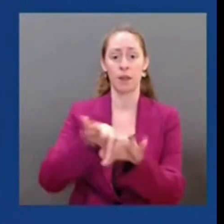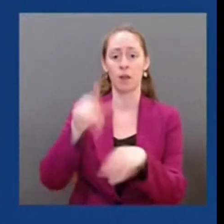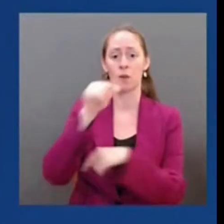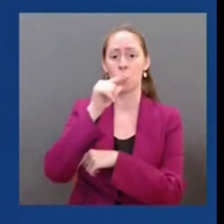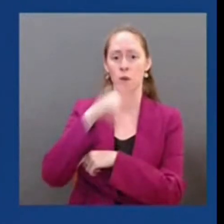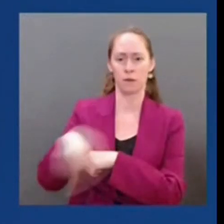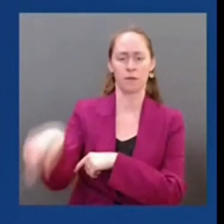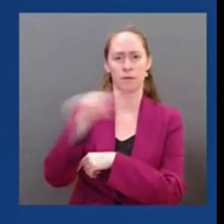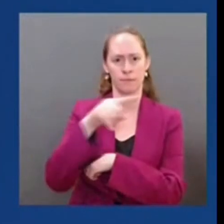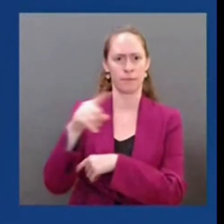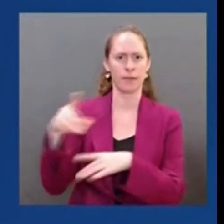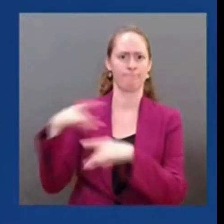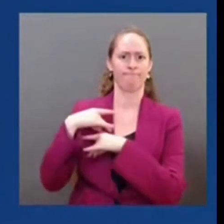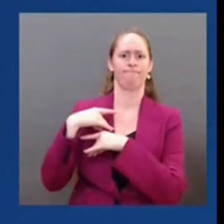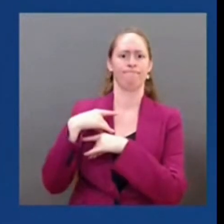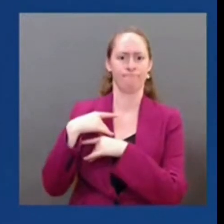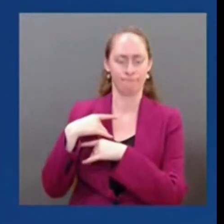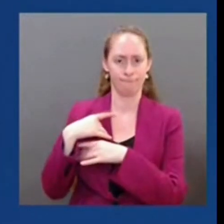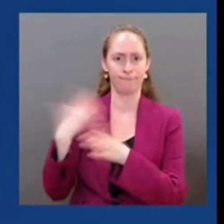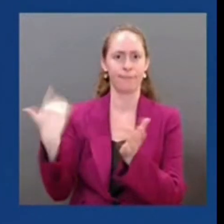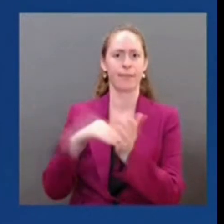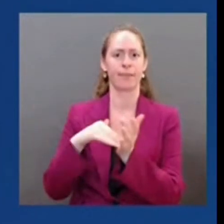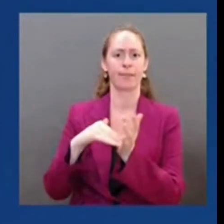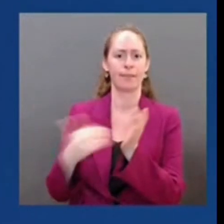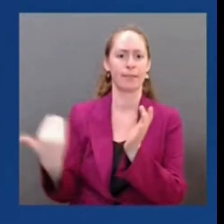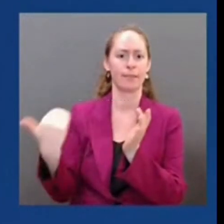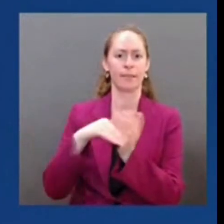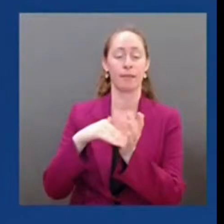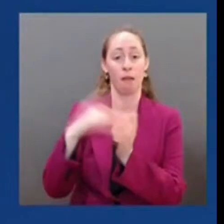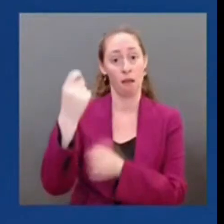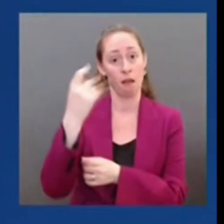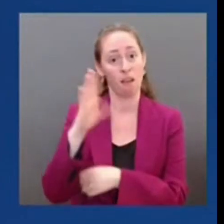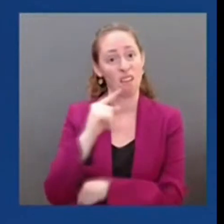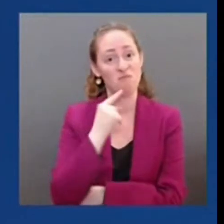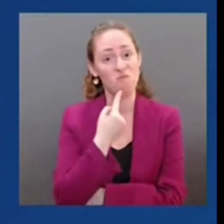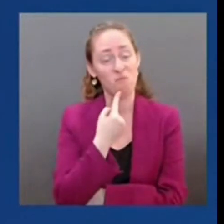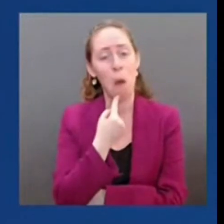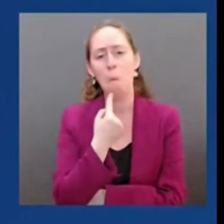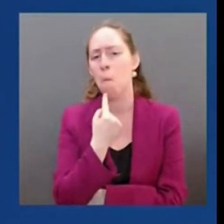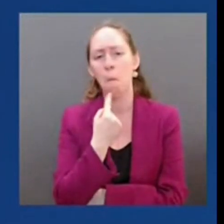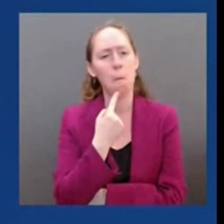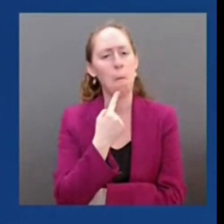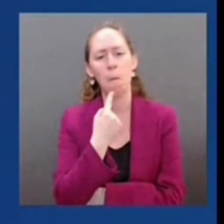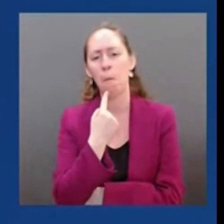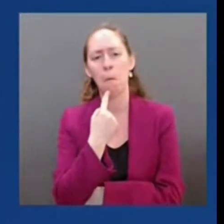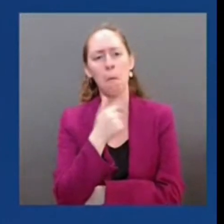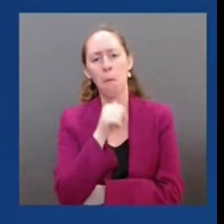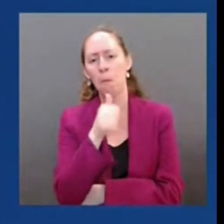THE PEOPLE WHO HAVE THE REBOUND ARE NOT GETTING PARTICULARLY SICK OR NOT ENDING UP IN THE HOSPITAL.